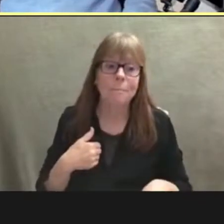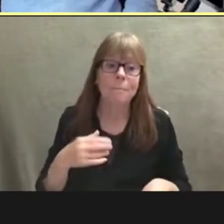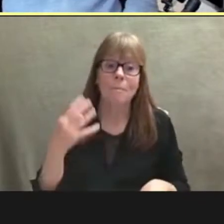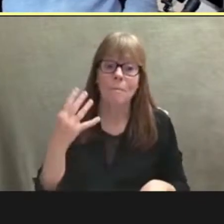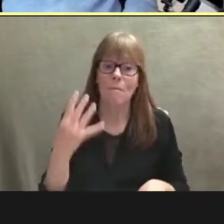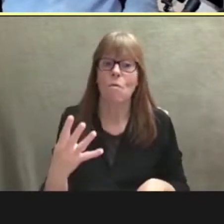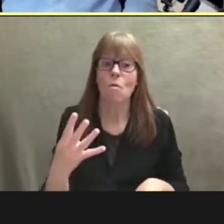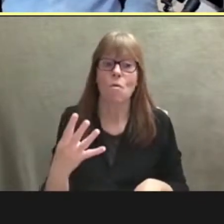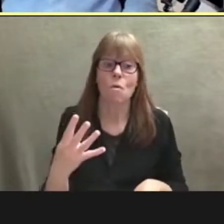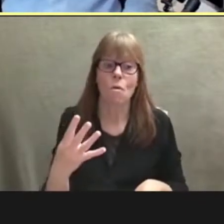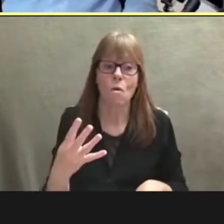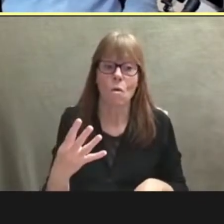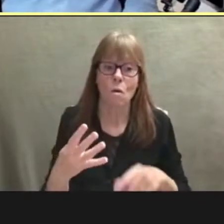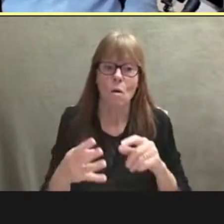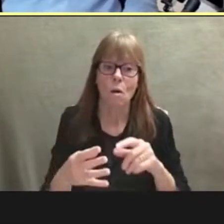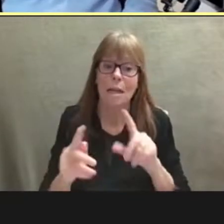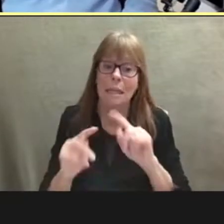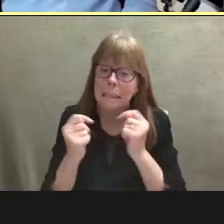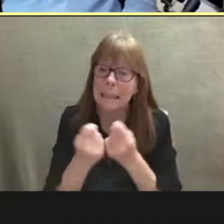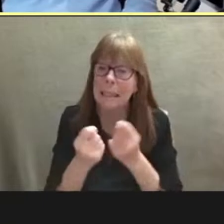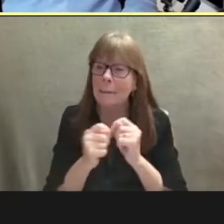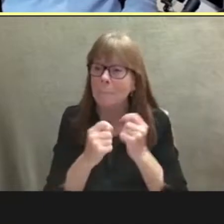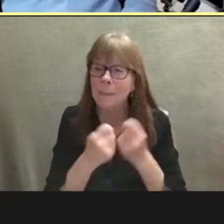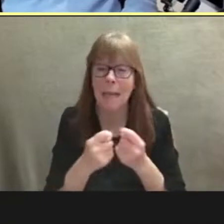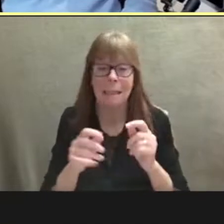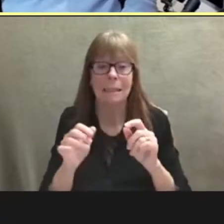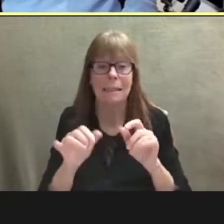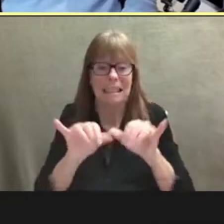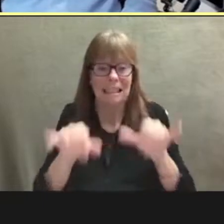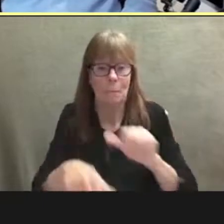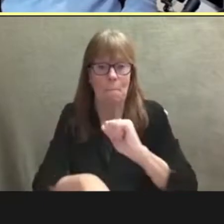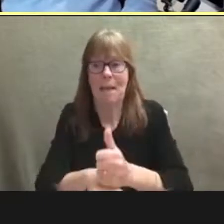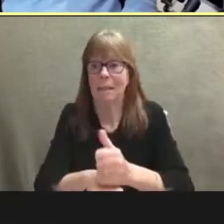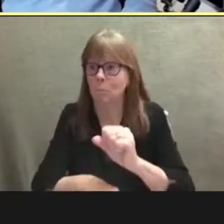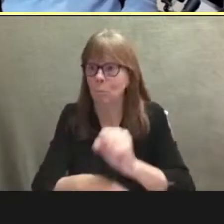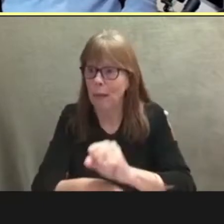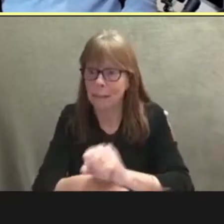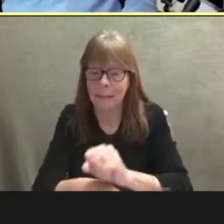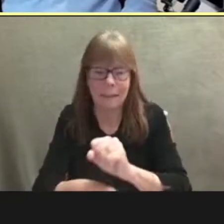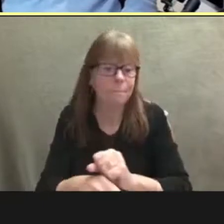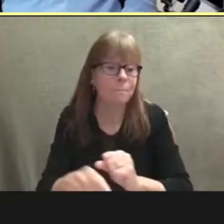the fourth competency, “Teams and Systems-Based Practice”; the fifth competency, “Clinical